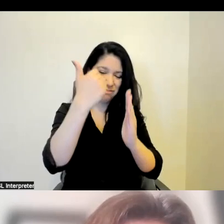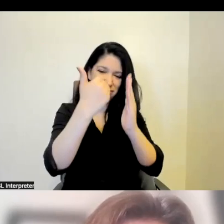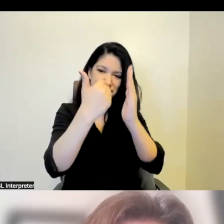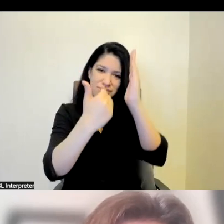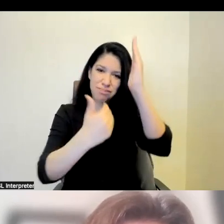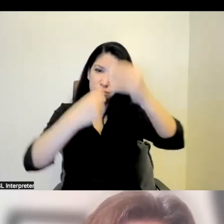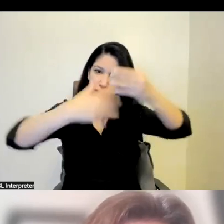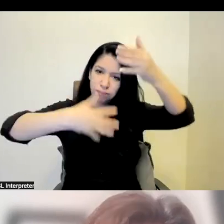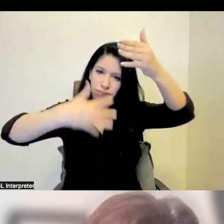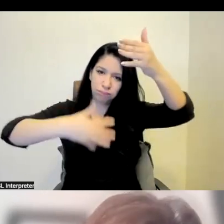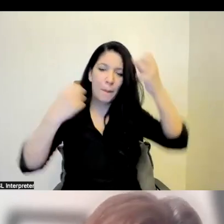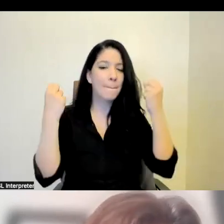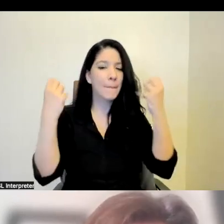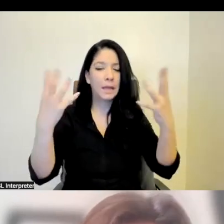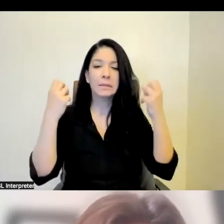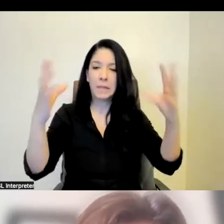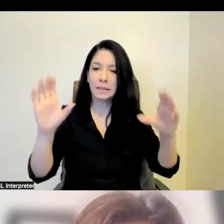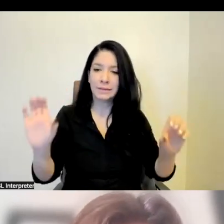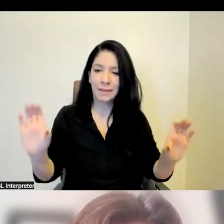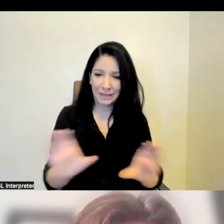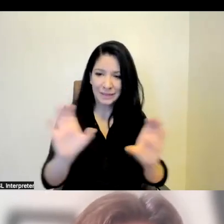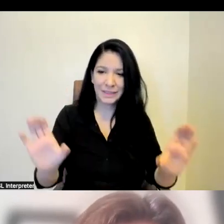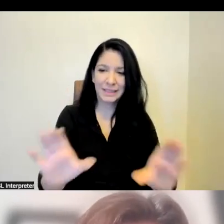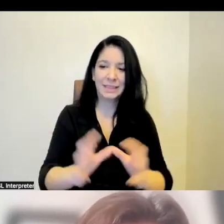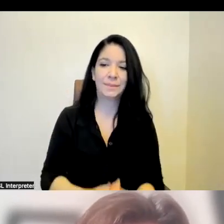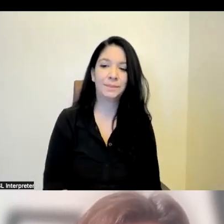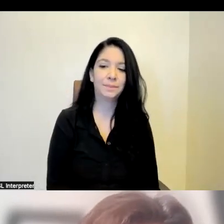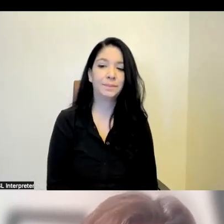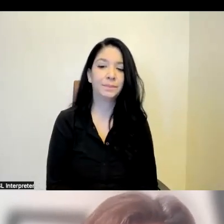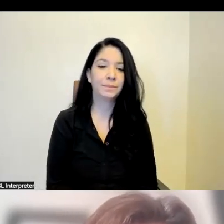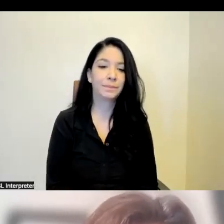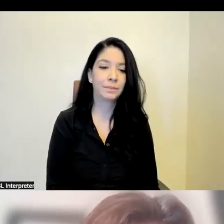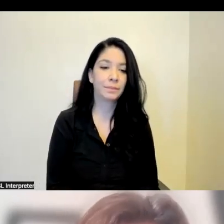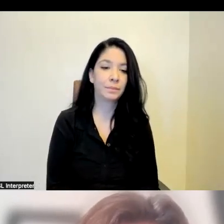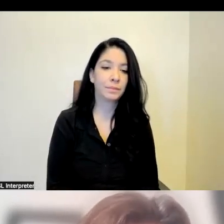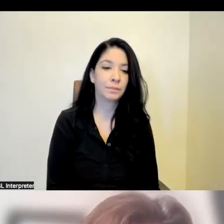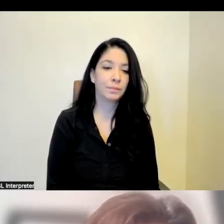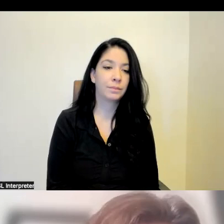functional activities that count as major life activities all the way from performing manual